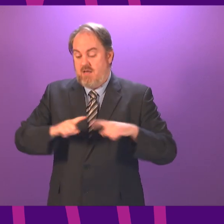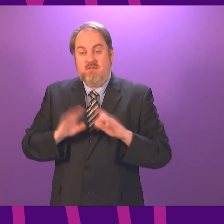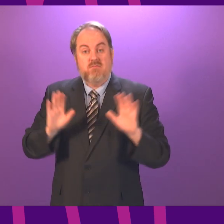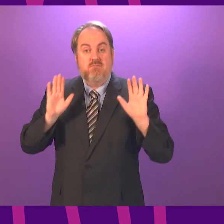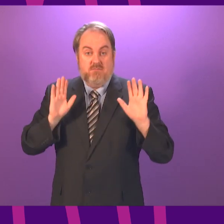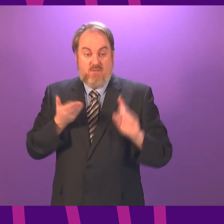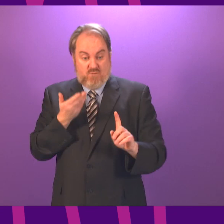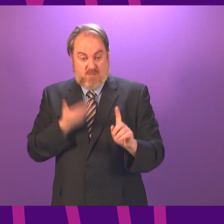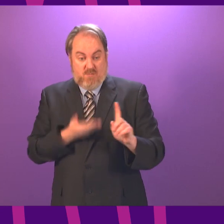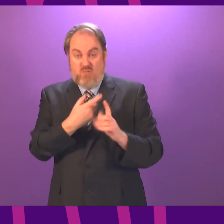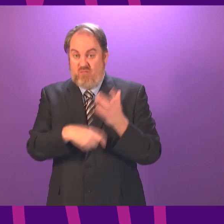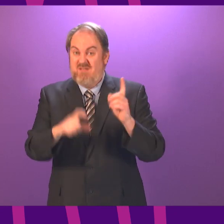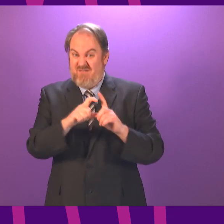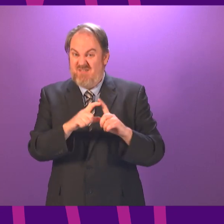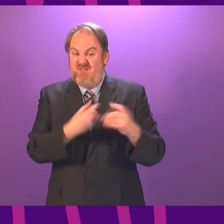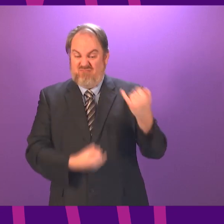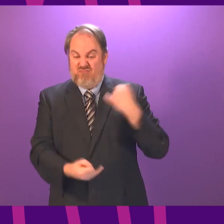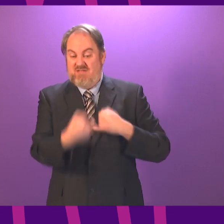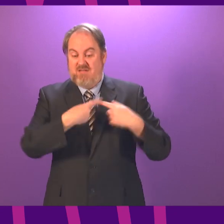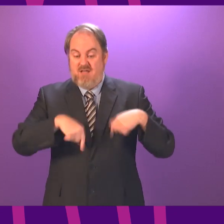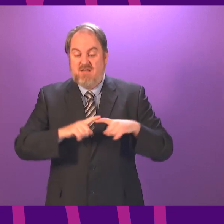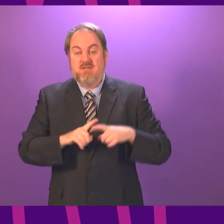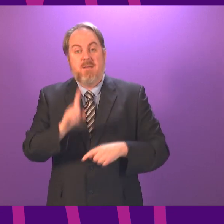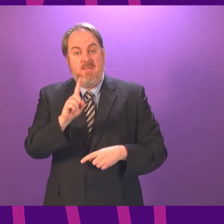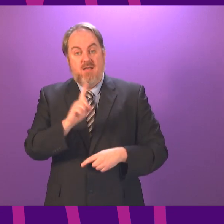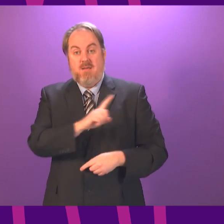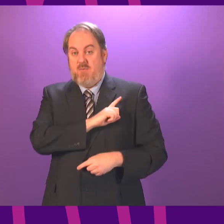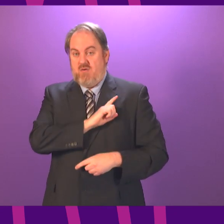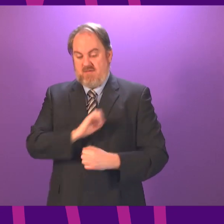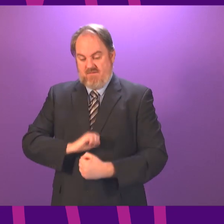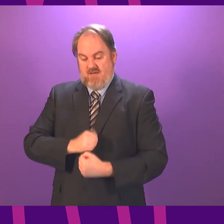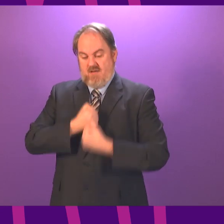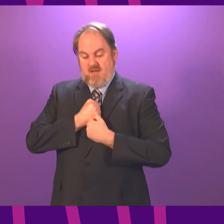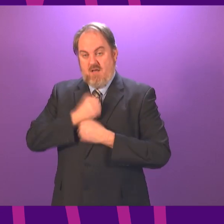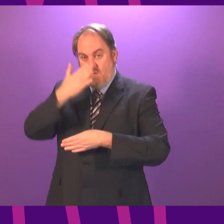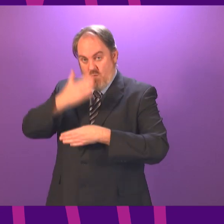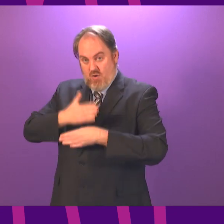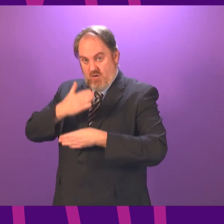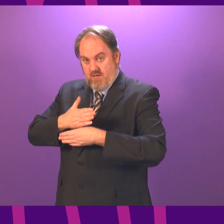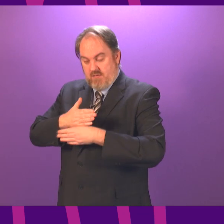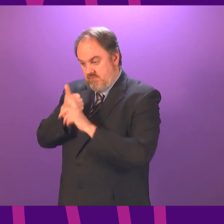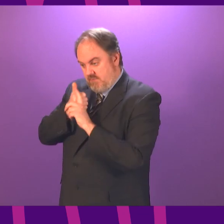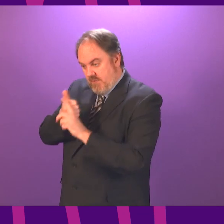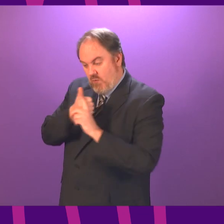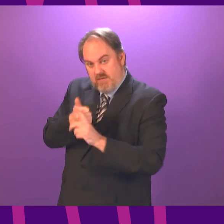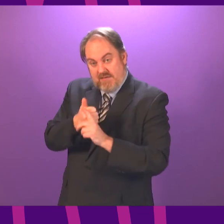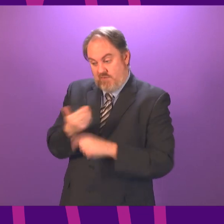Ruth Davidson in her questions about vaccination. However, because we have focused on making